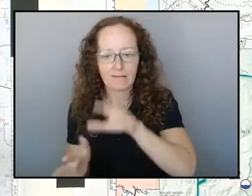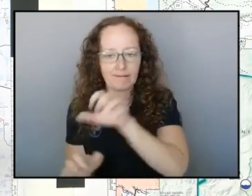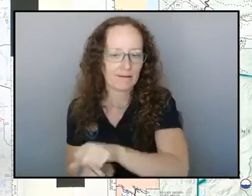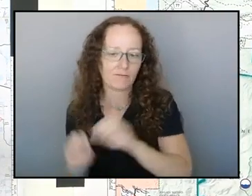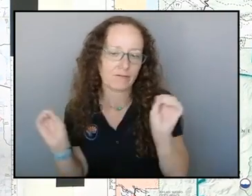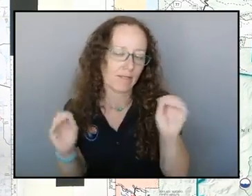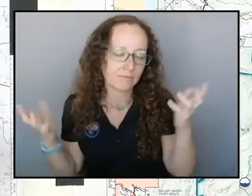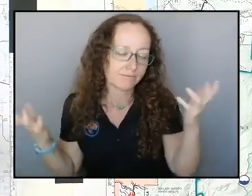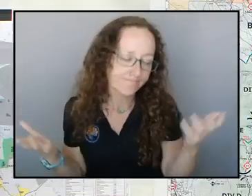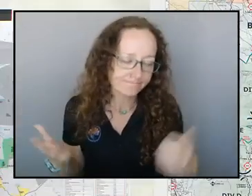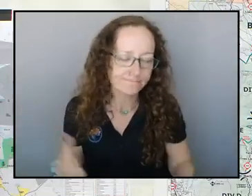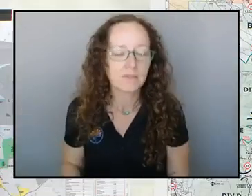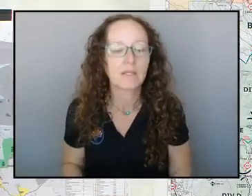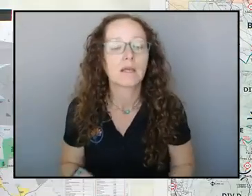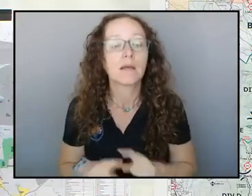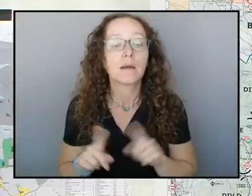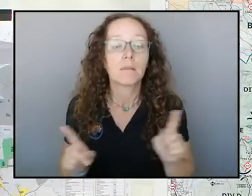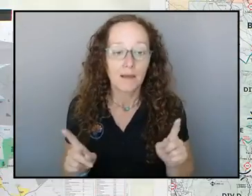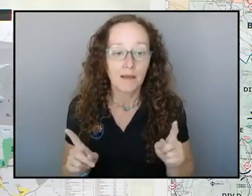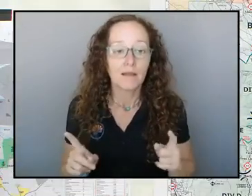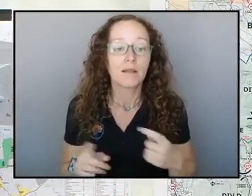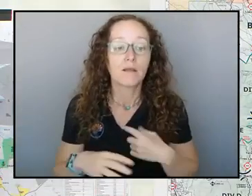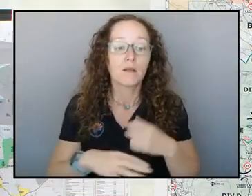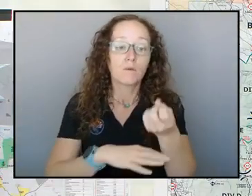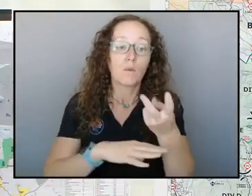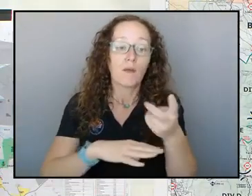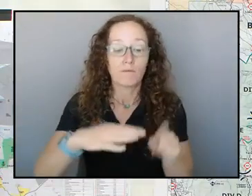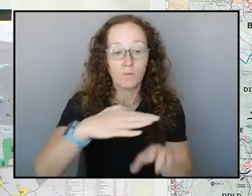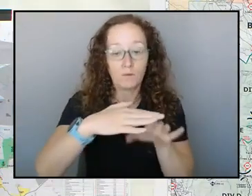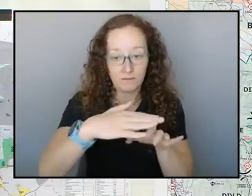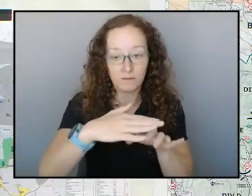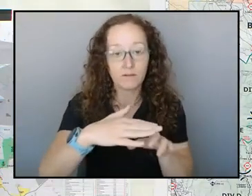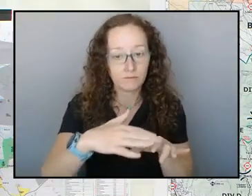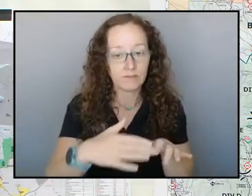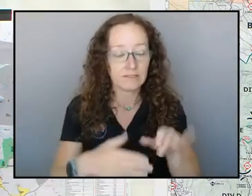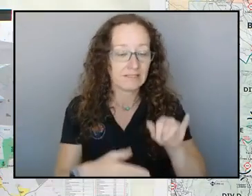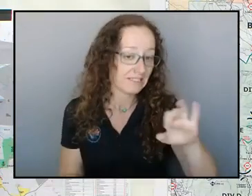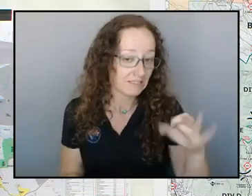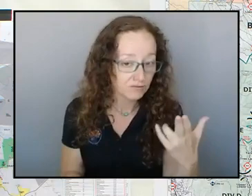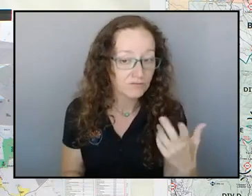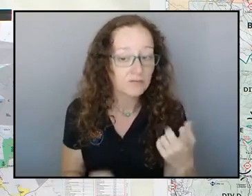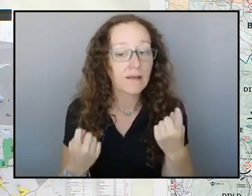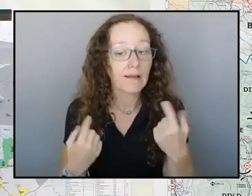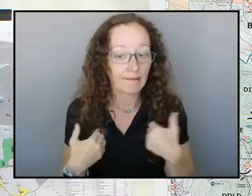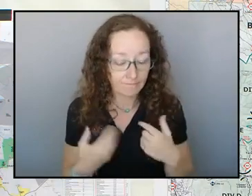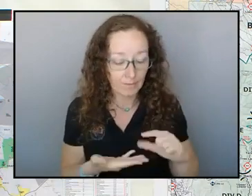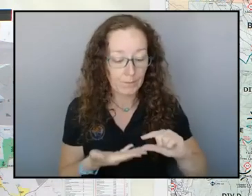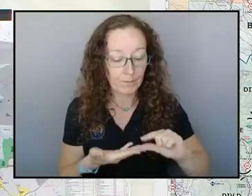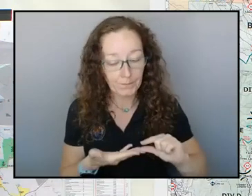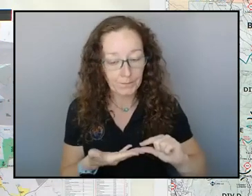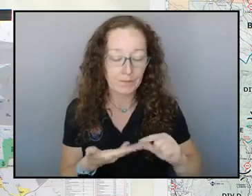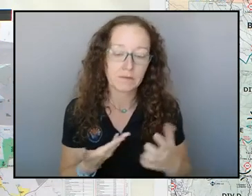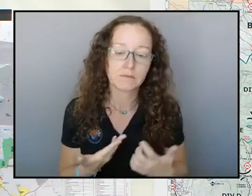that 12/100" and the way that we can look at that also... Again, remember there's that thing called "Chance of Wetting